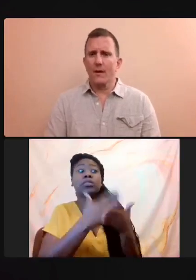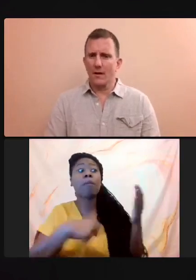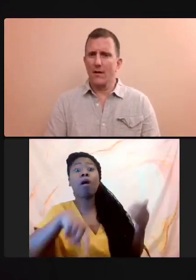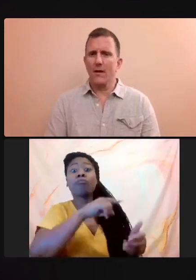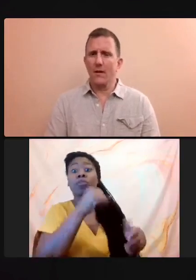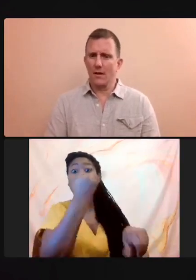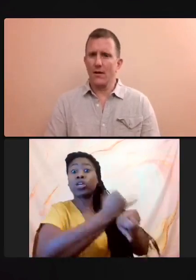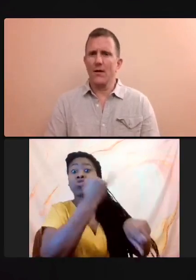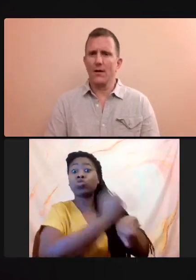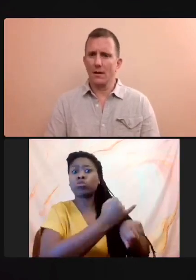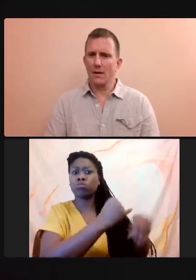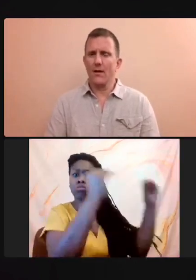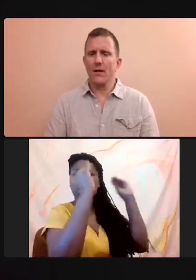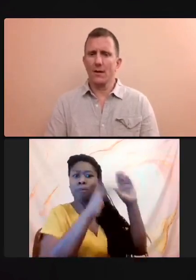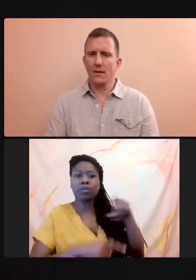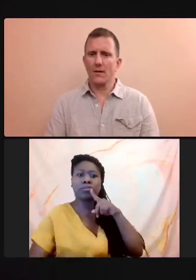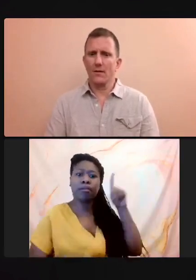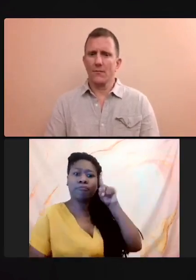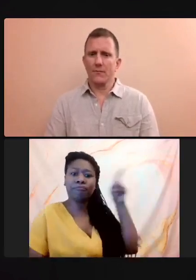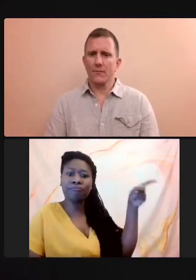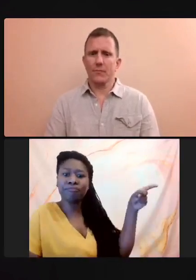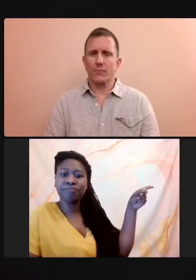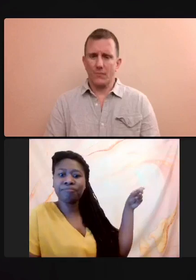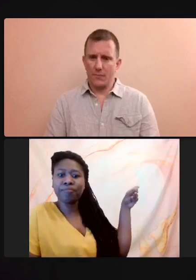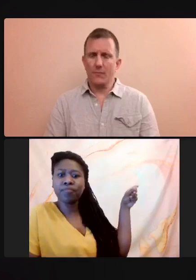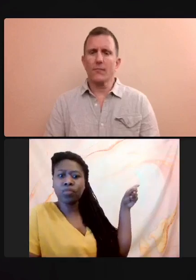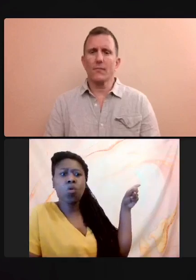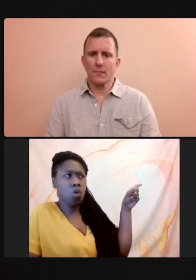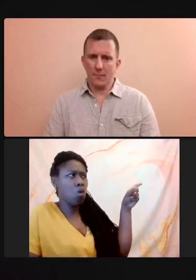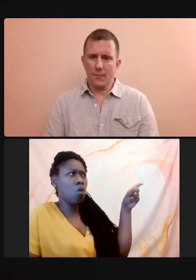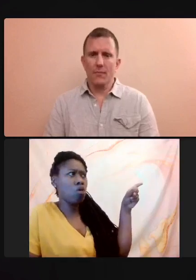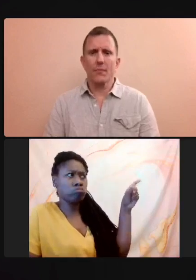That's what they have. So we how do we criticize them?